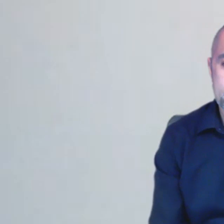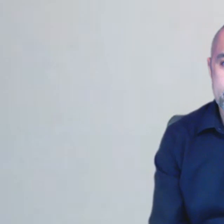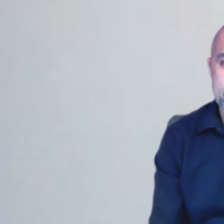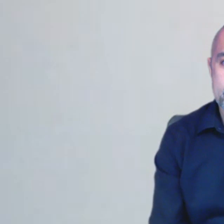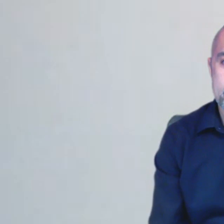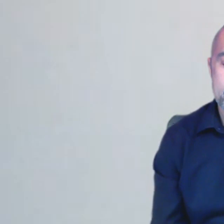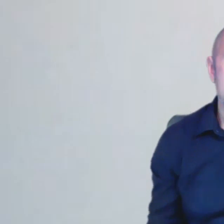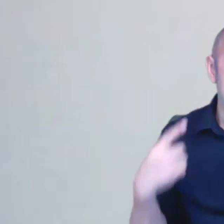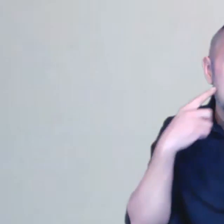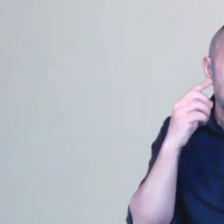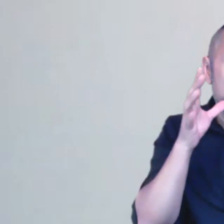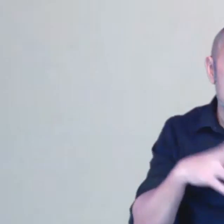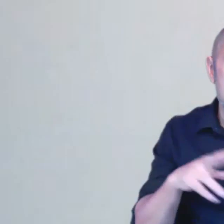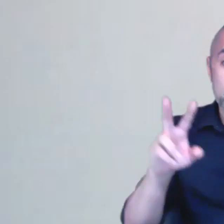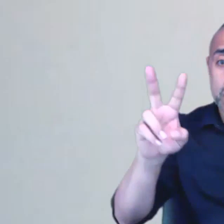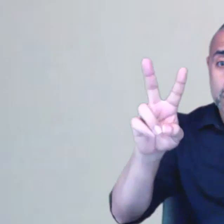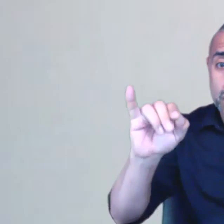Vijay, are you there?